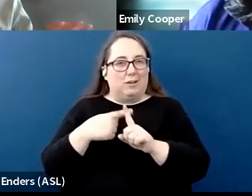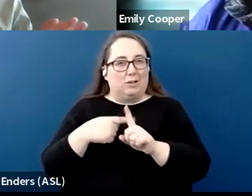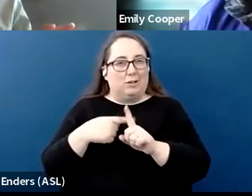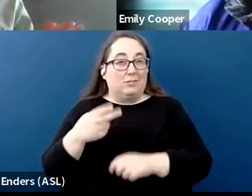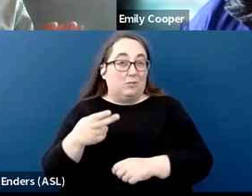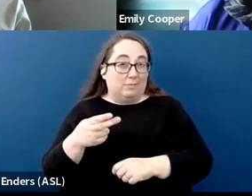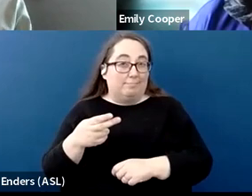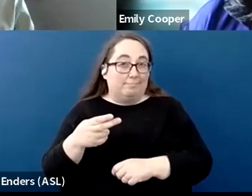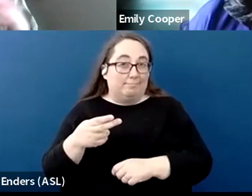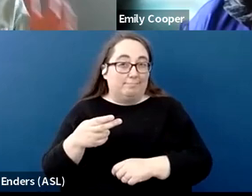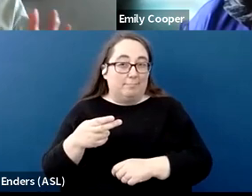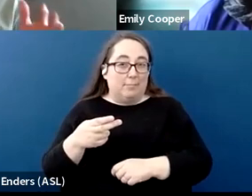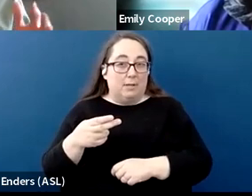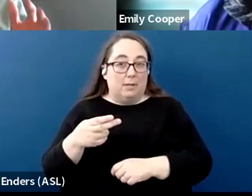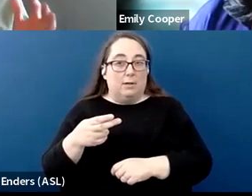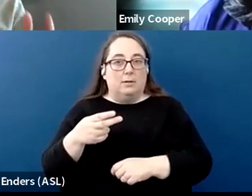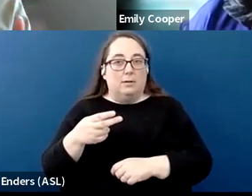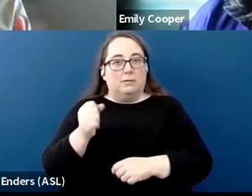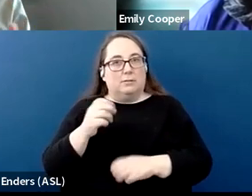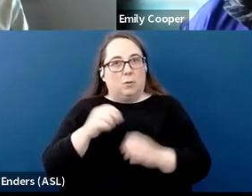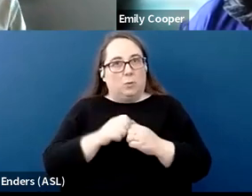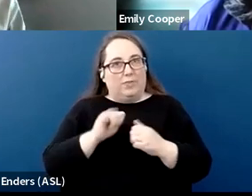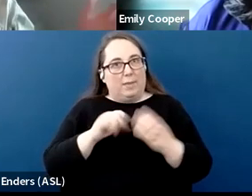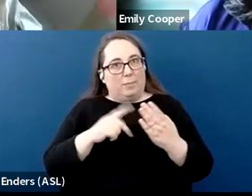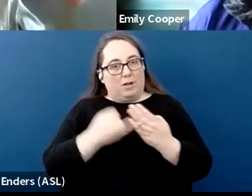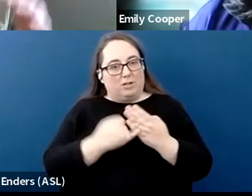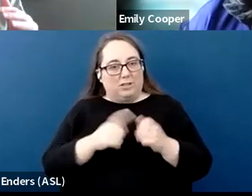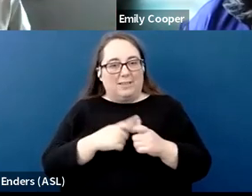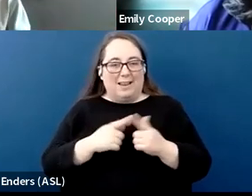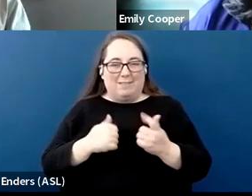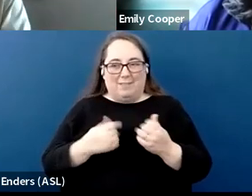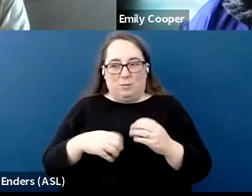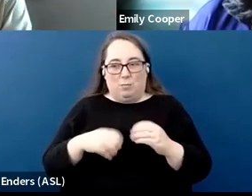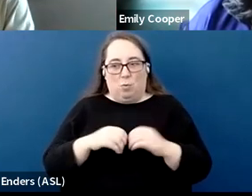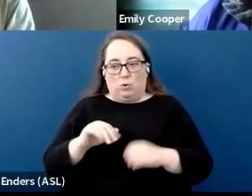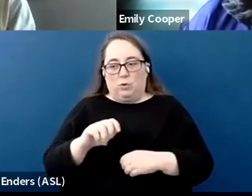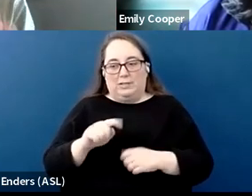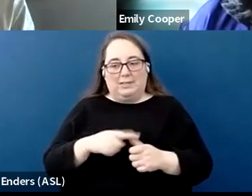partnering with folks at the HCD to make sure we can get vouchers for